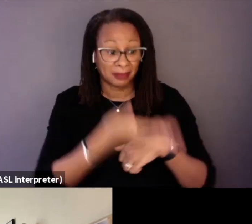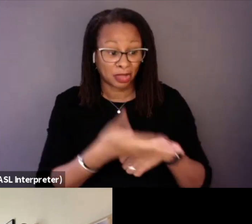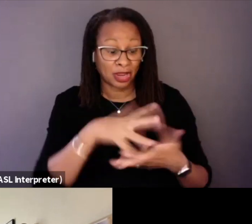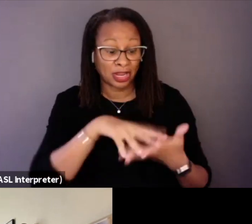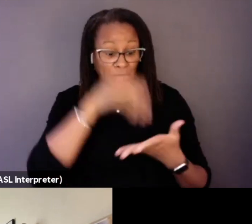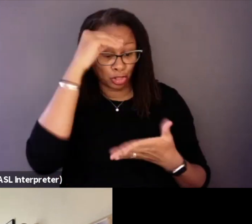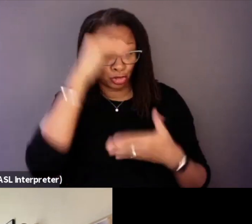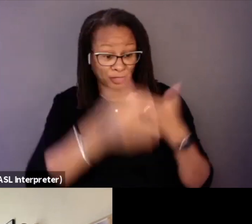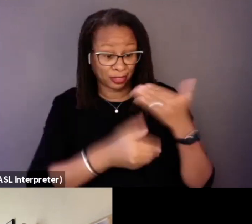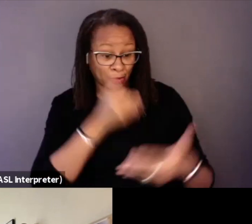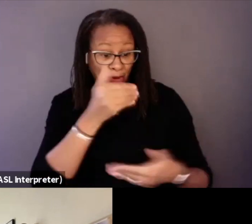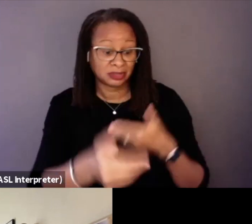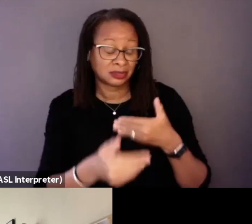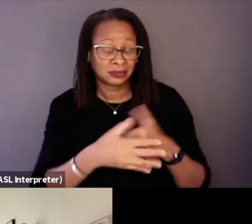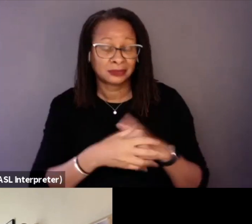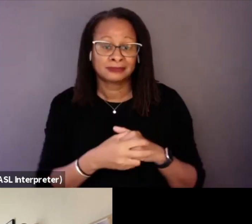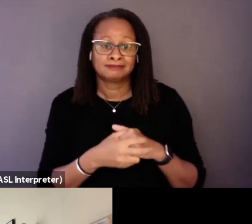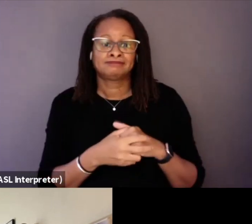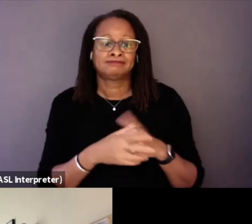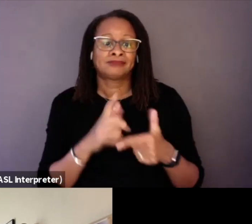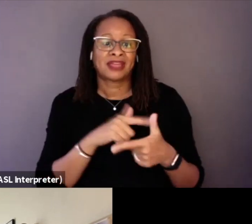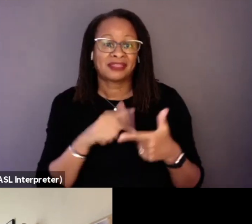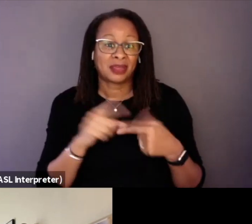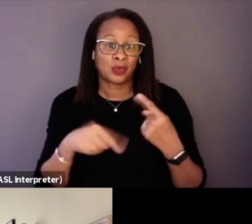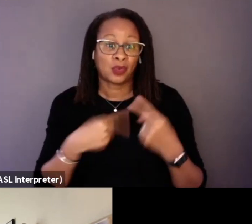then by the time I bring the camera,